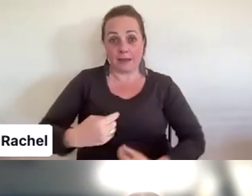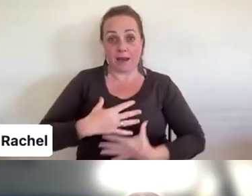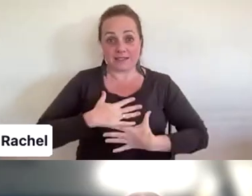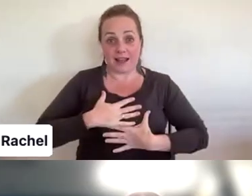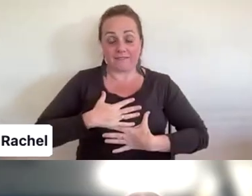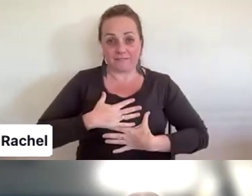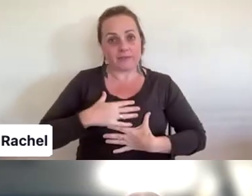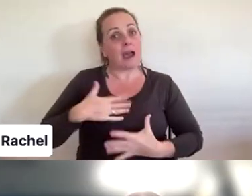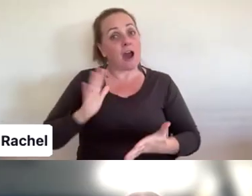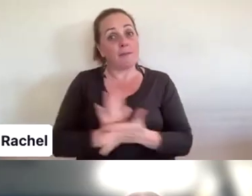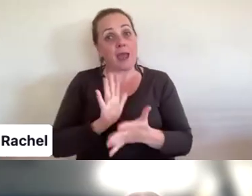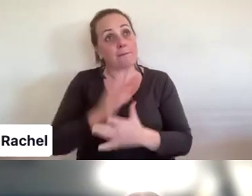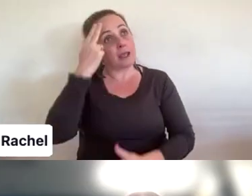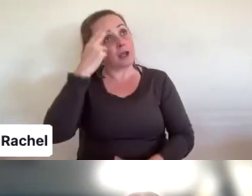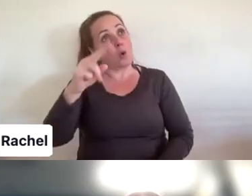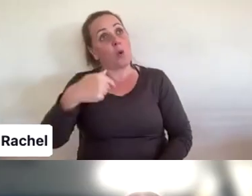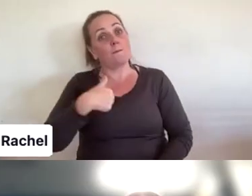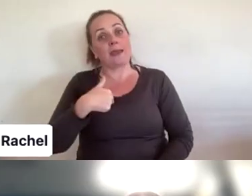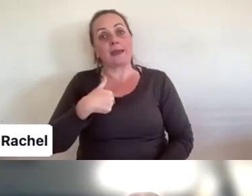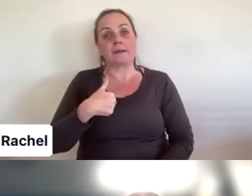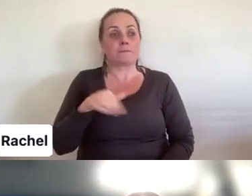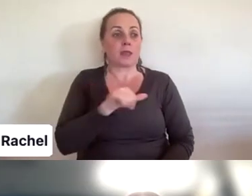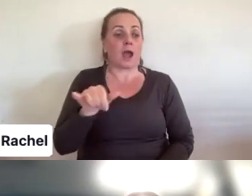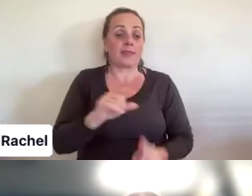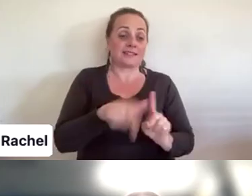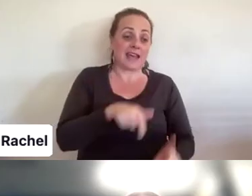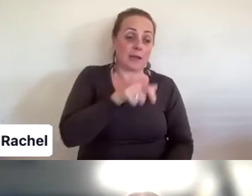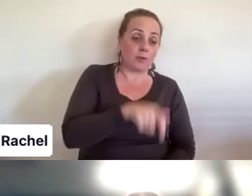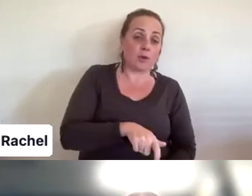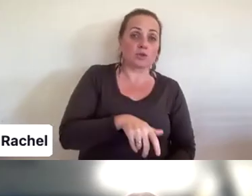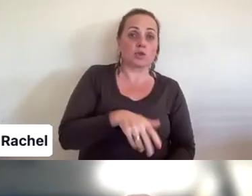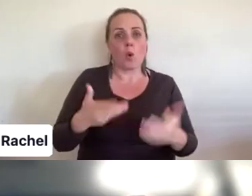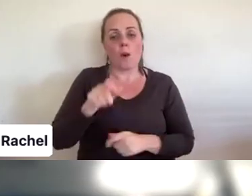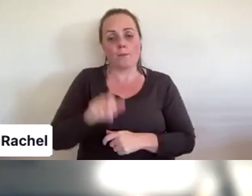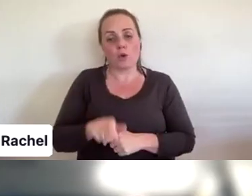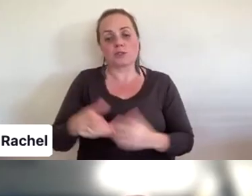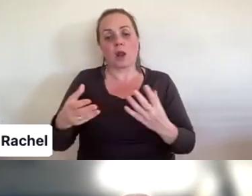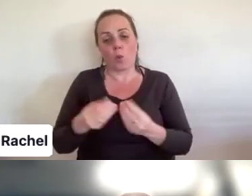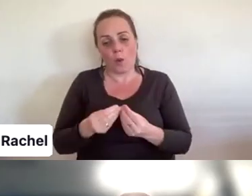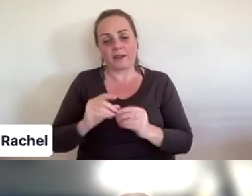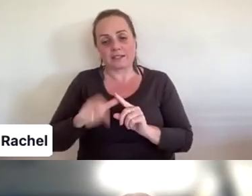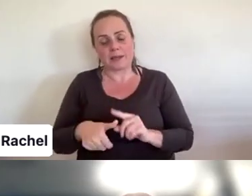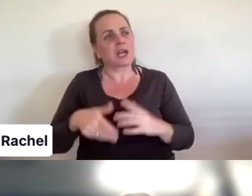happy to be called either a disabled person, or a person with a disability, or a person with a